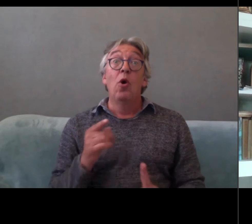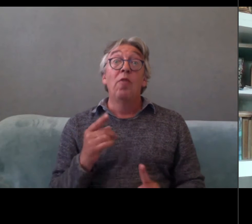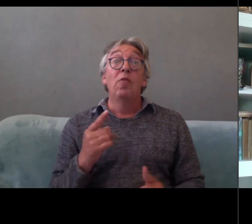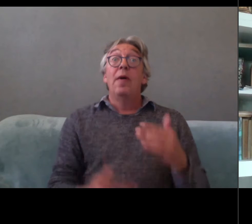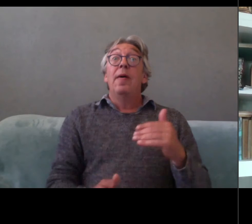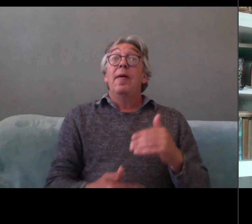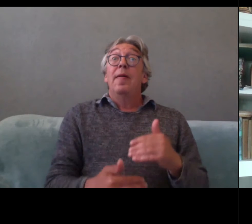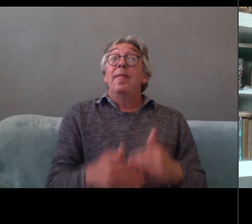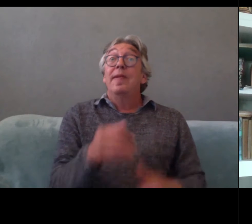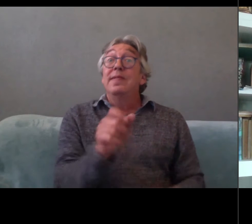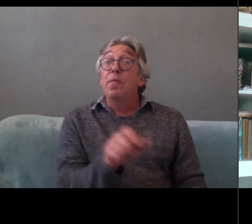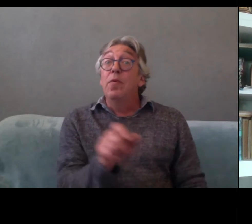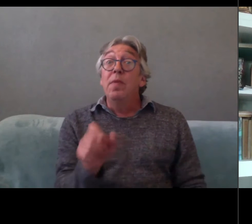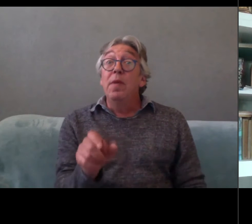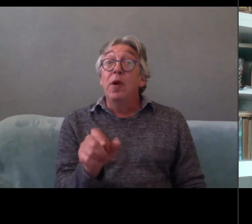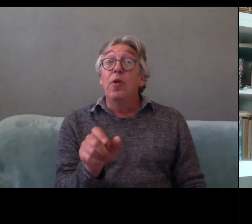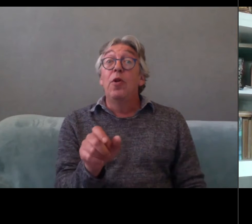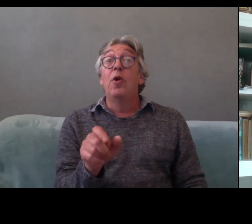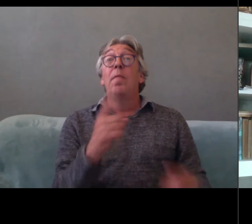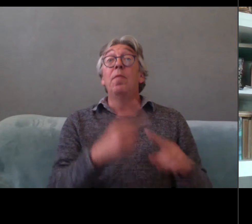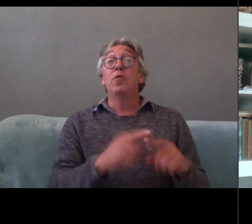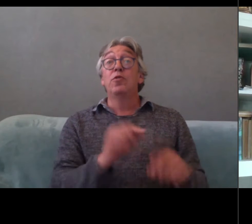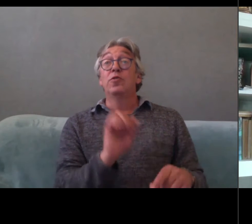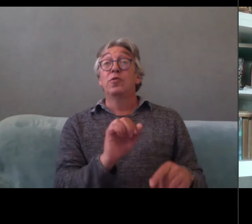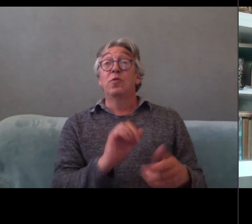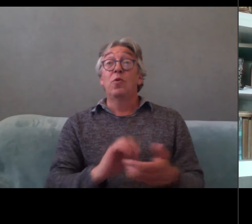but also for the organisations with disabilities.